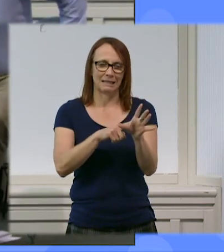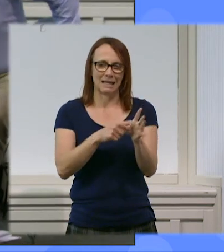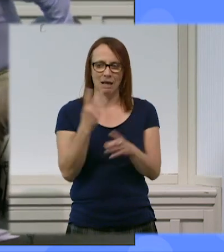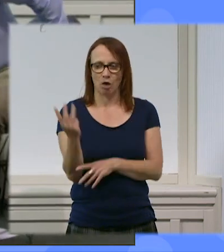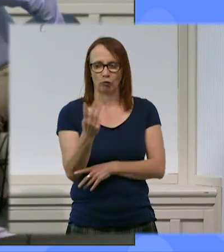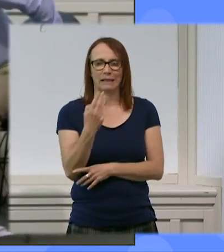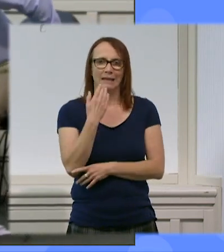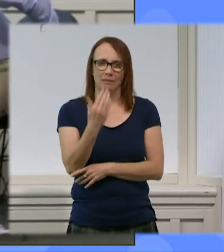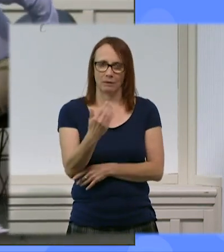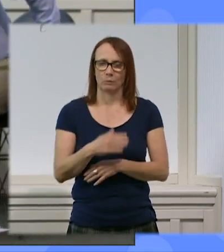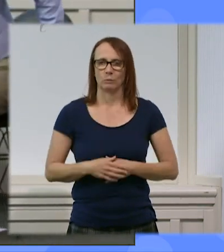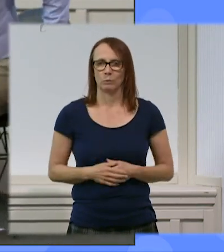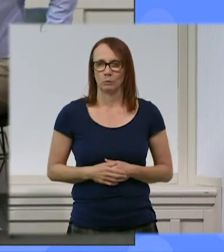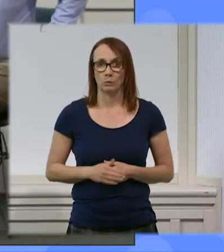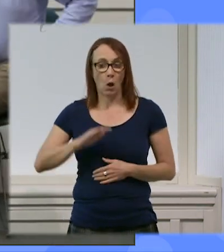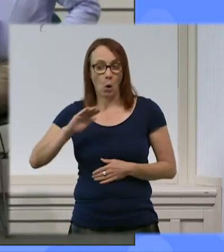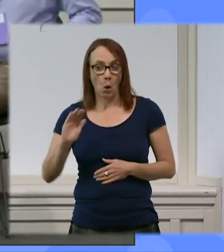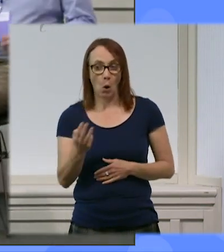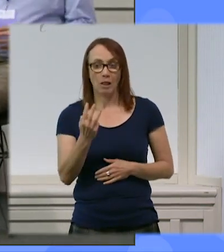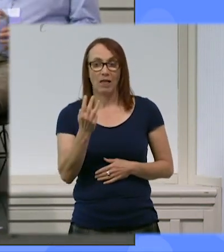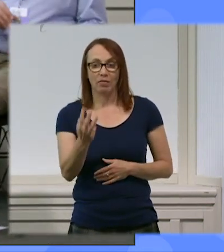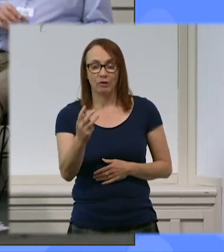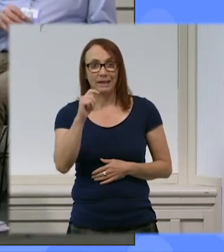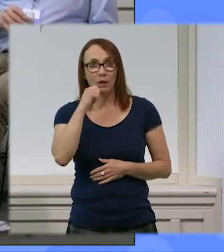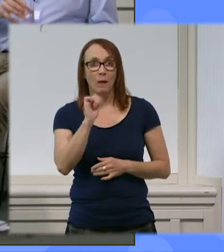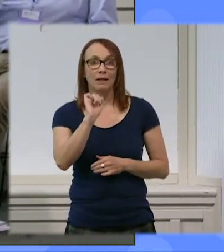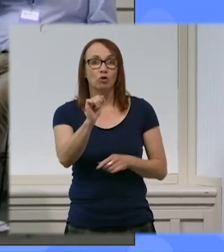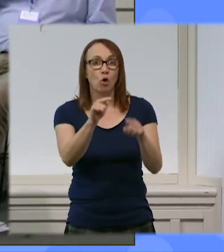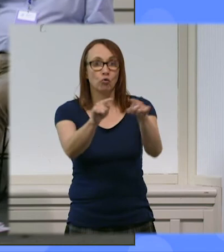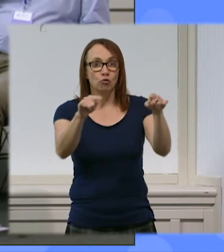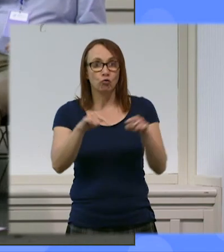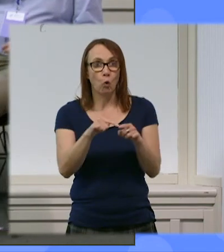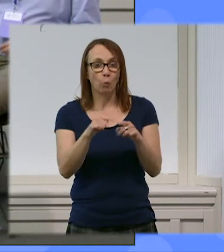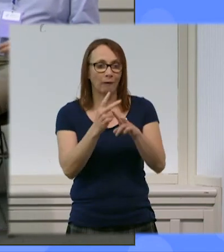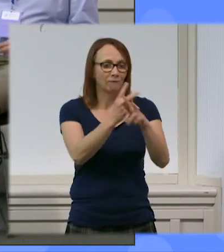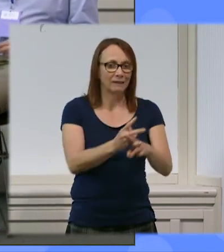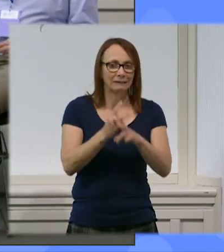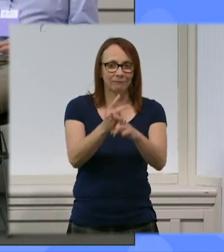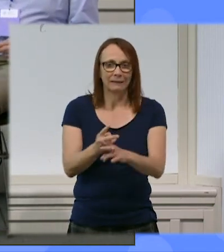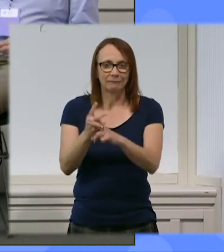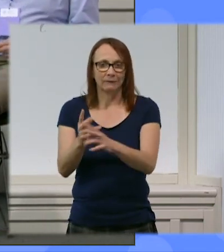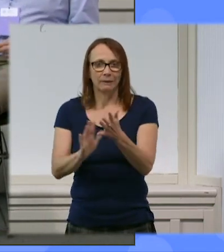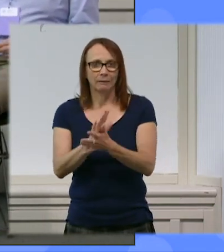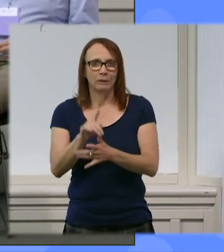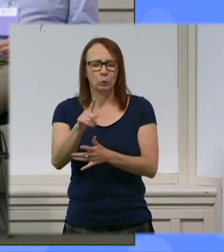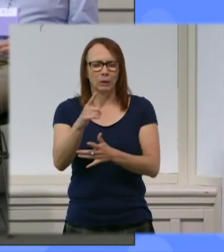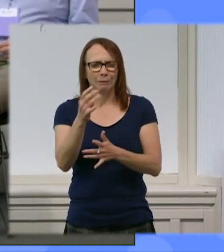speakers this afternoon will be visiting the rooms that you're in for your deliberations so there will be an opportunity to raise questions if by